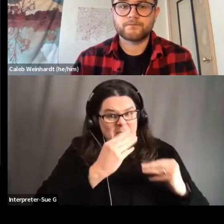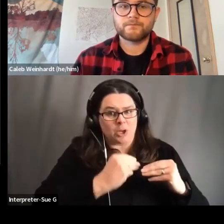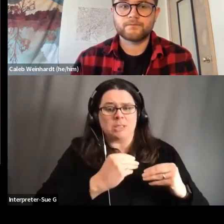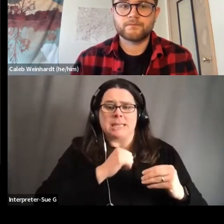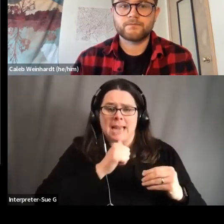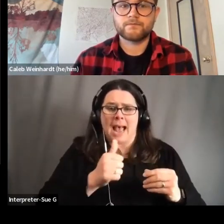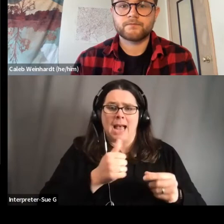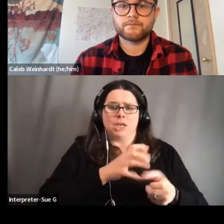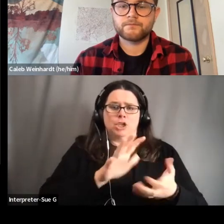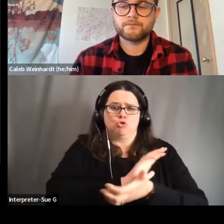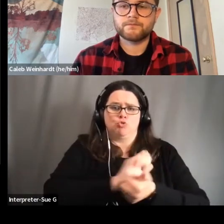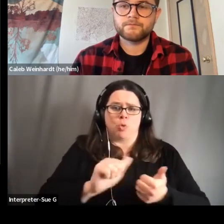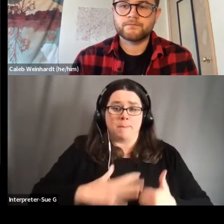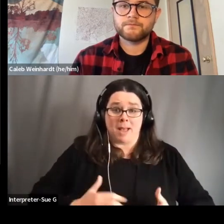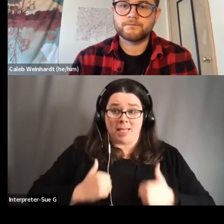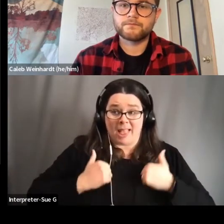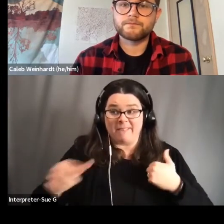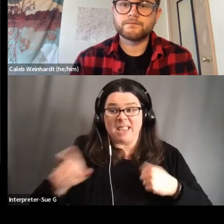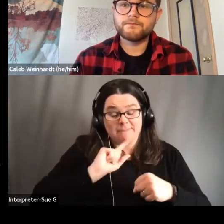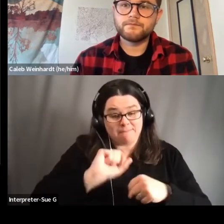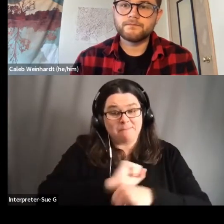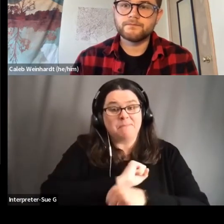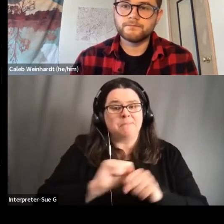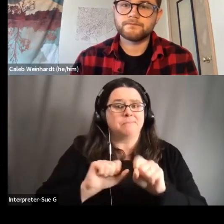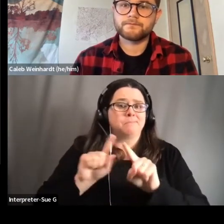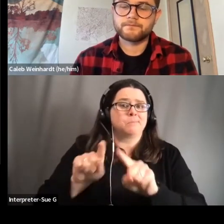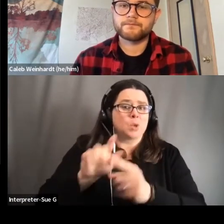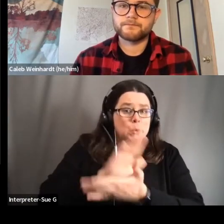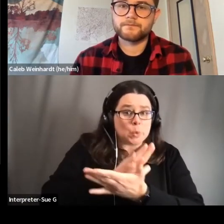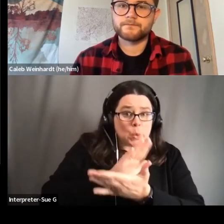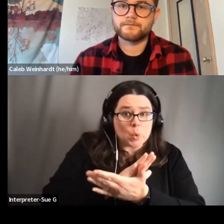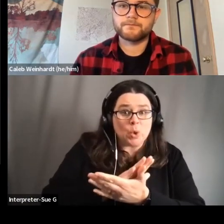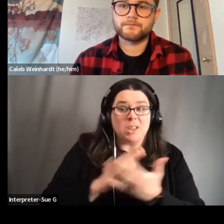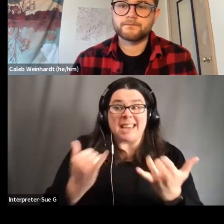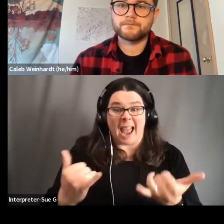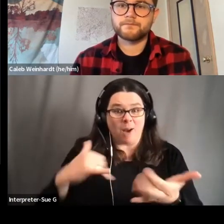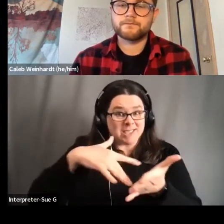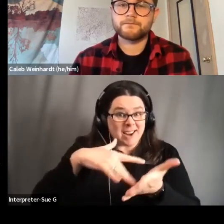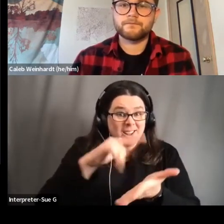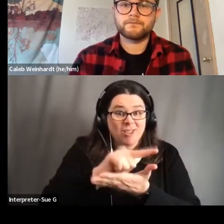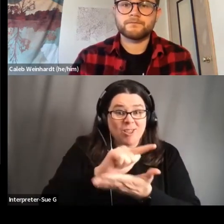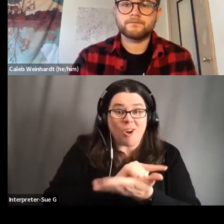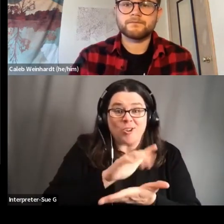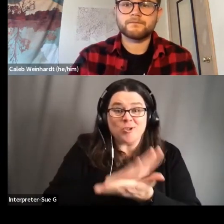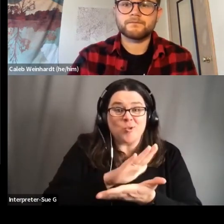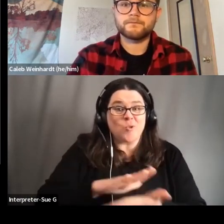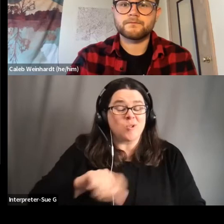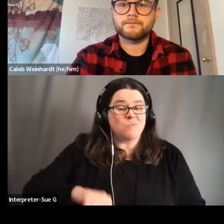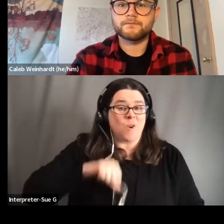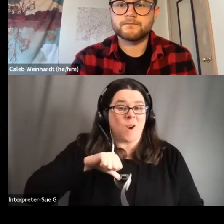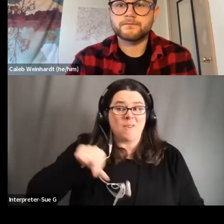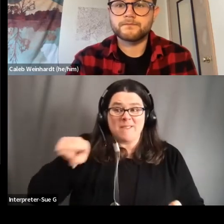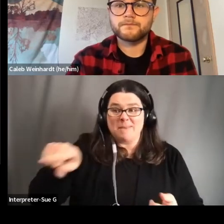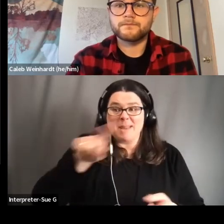and he was able to go to school, he's going to law school now. We're so proud of him and he has worked with us